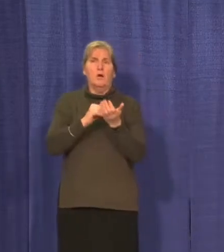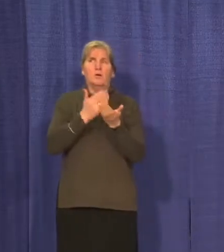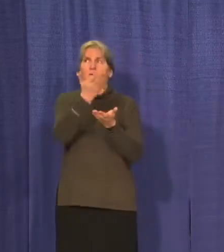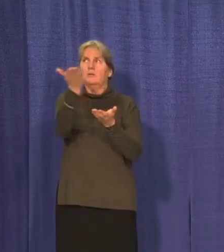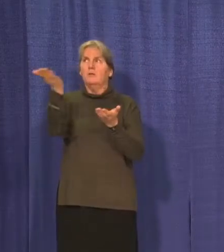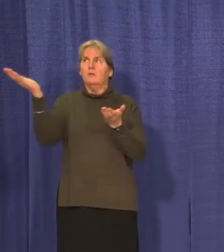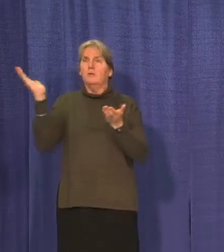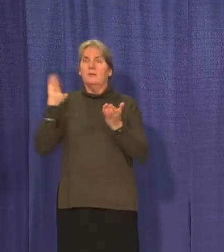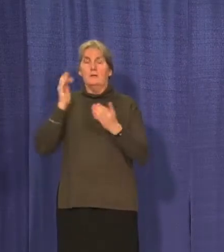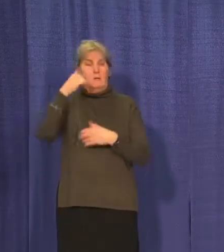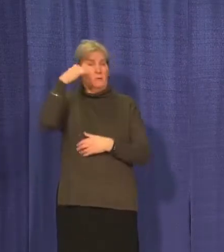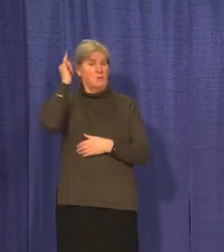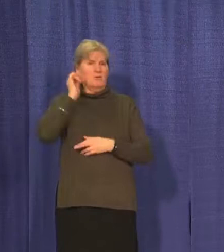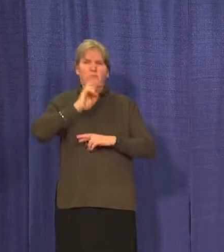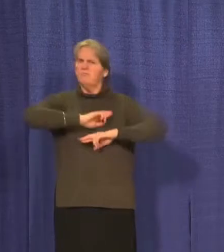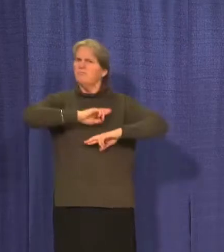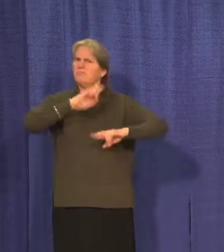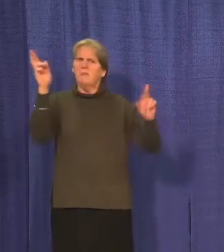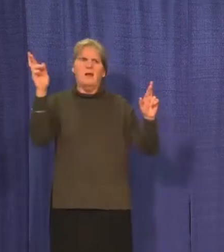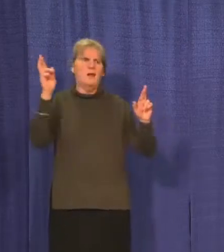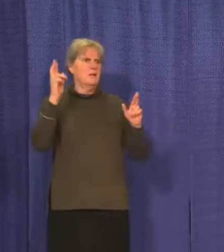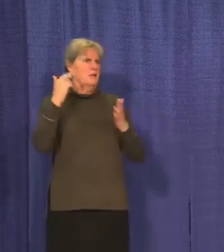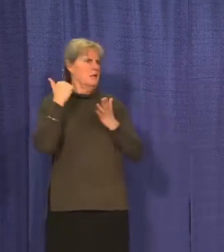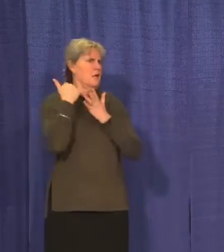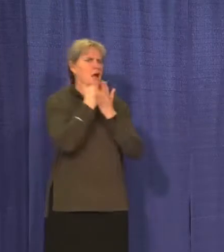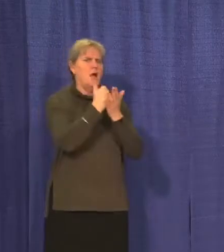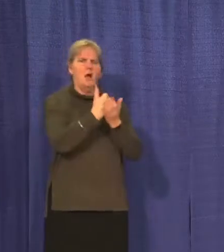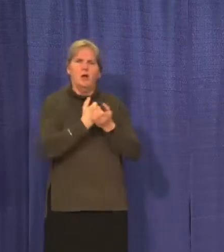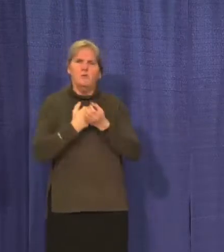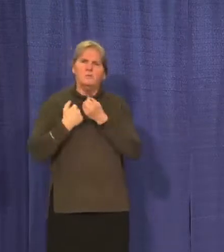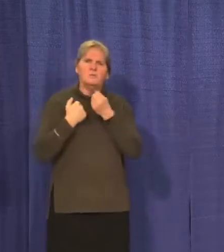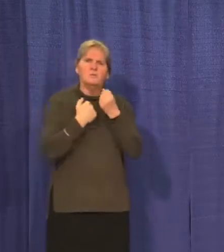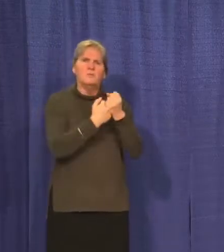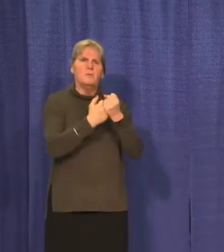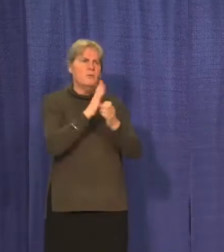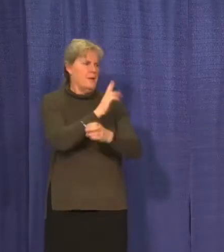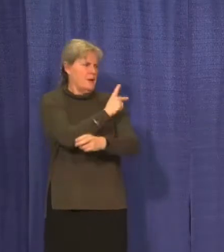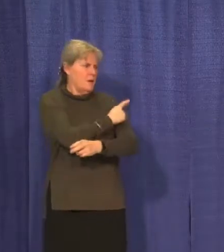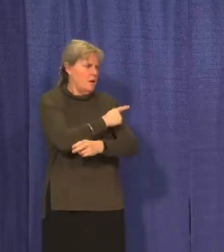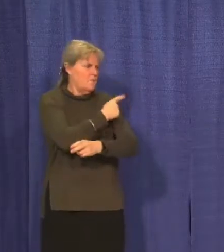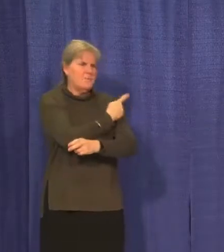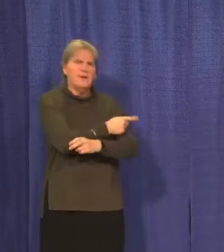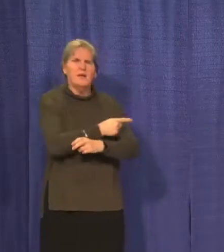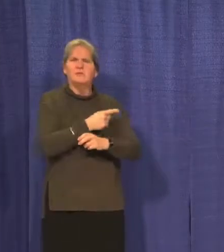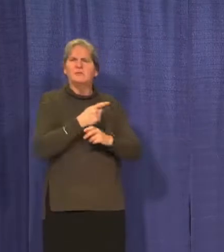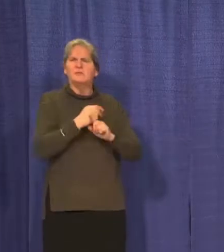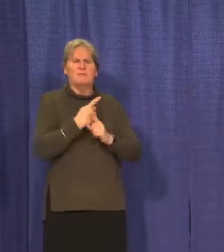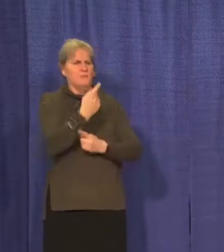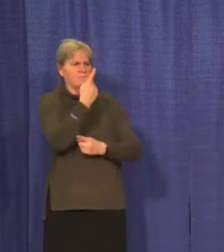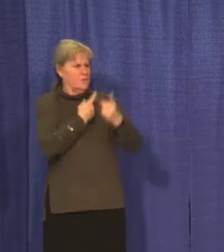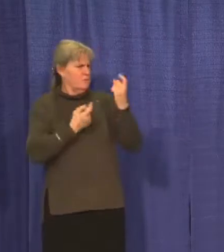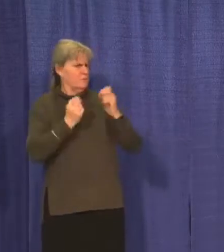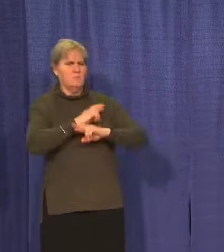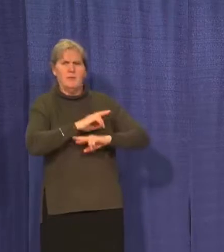here is going to get passionate about helping patients, with